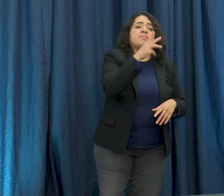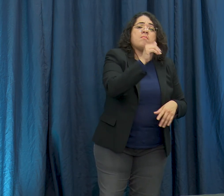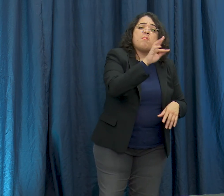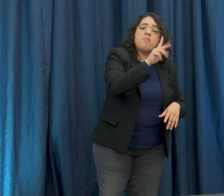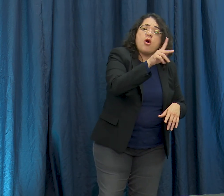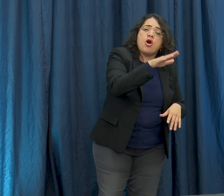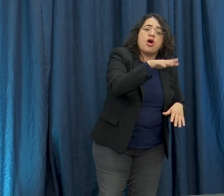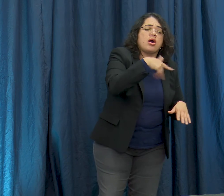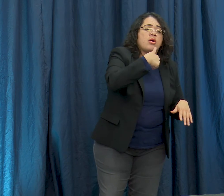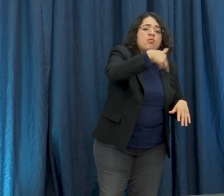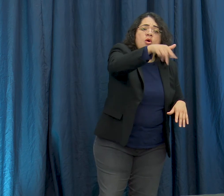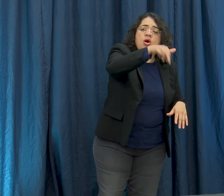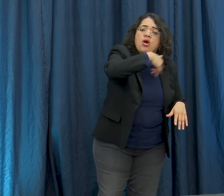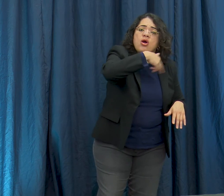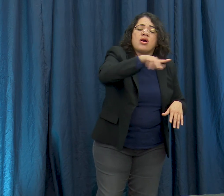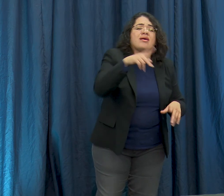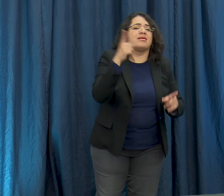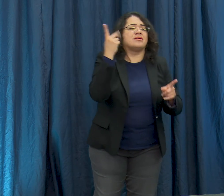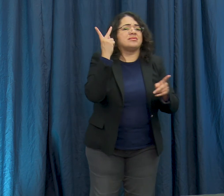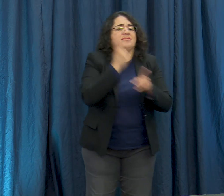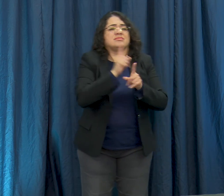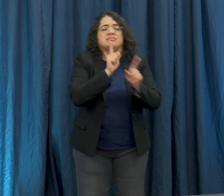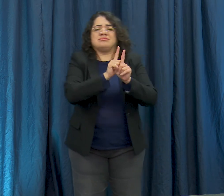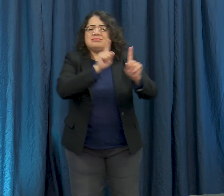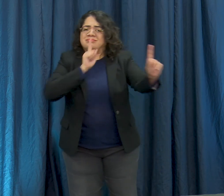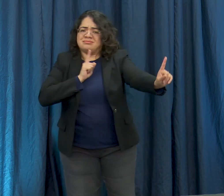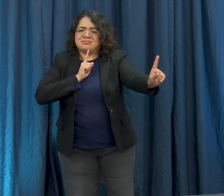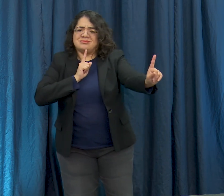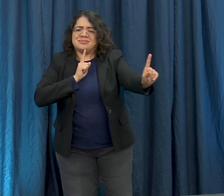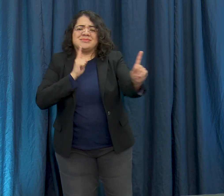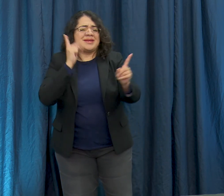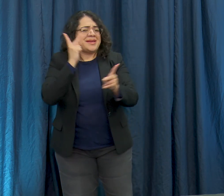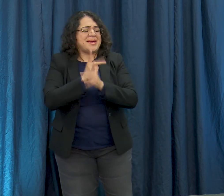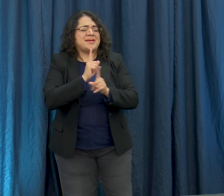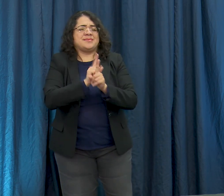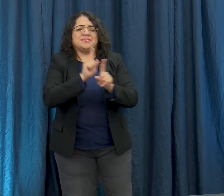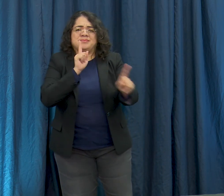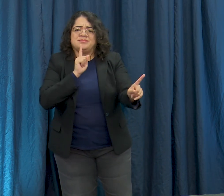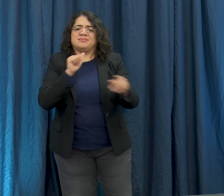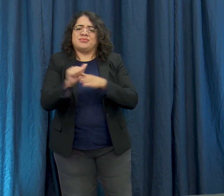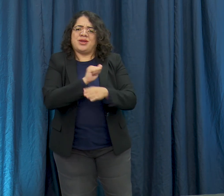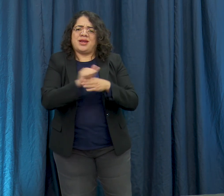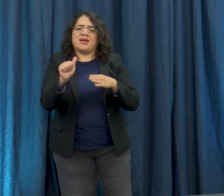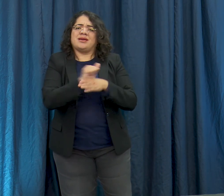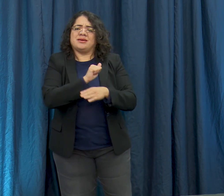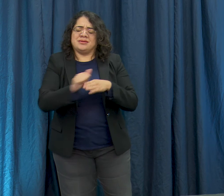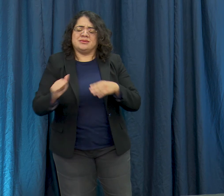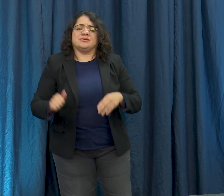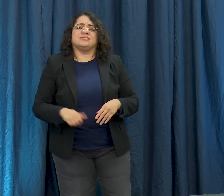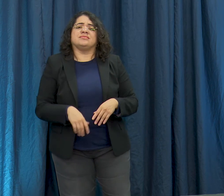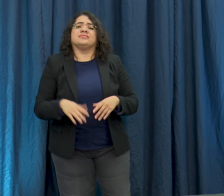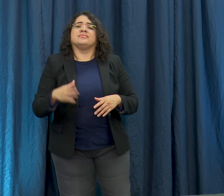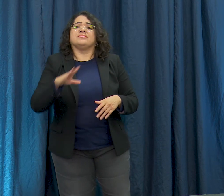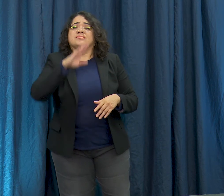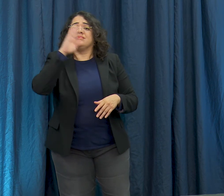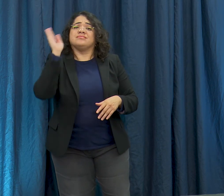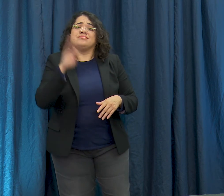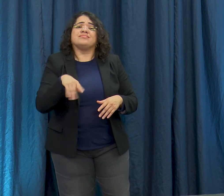desi quieres SPS sabemos que es muy difícil no unirse con sus familias yamas